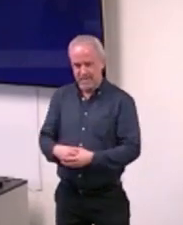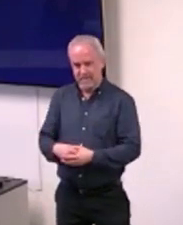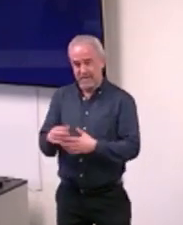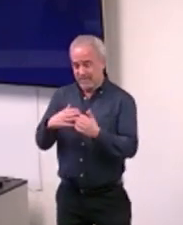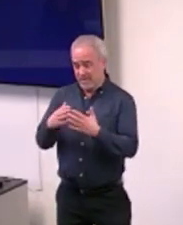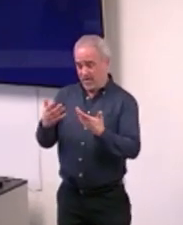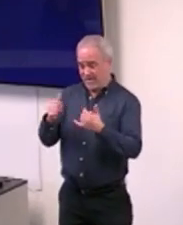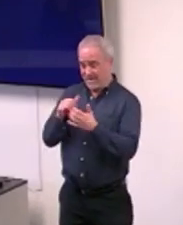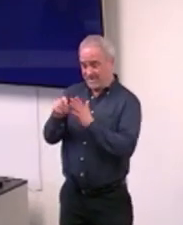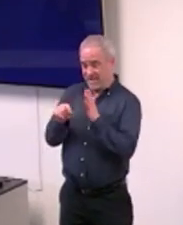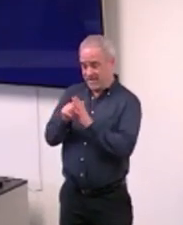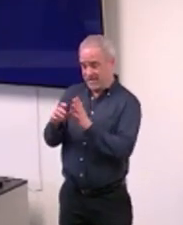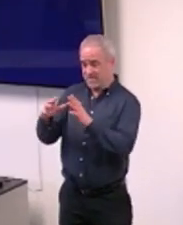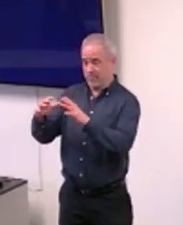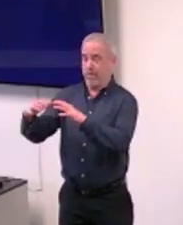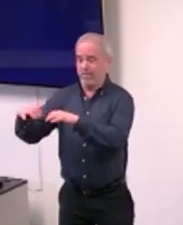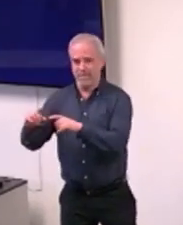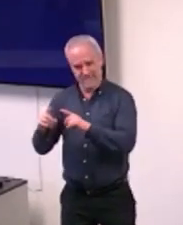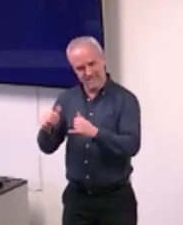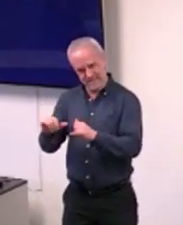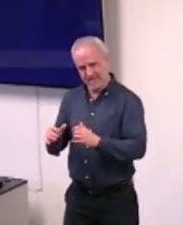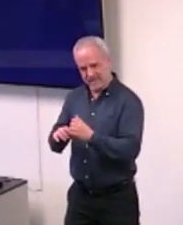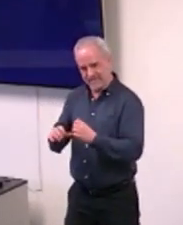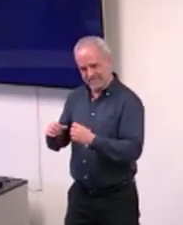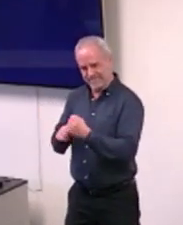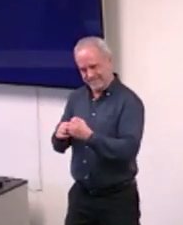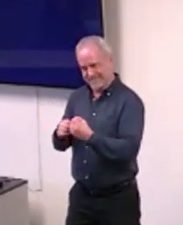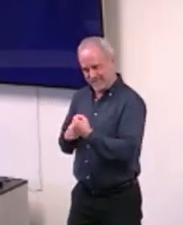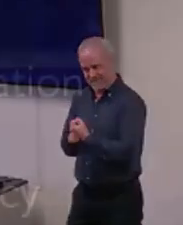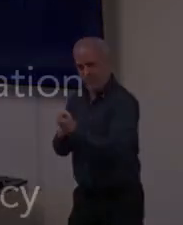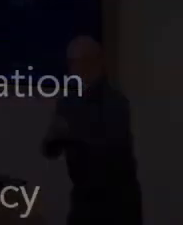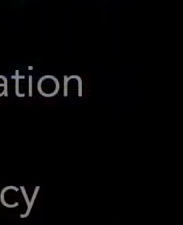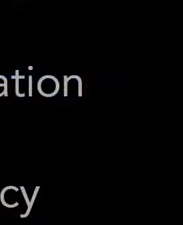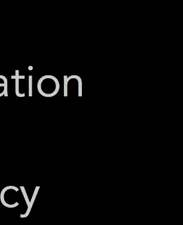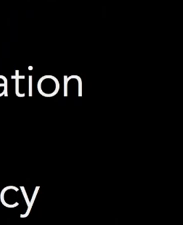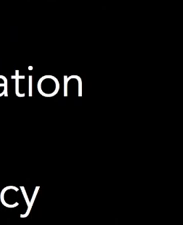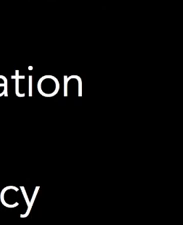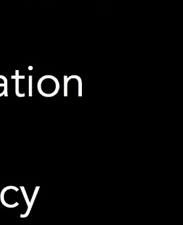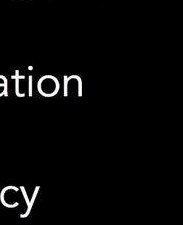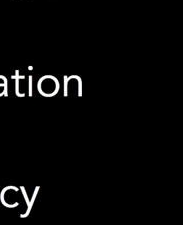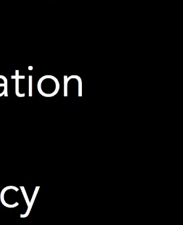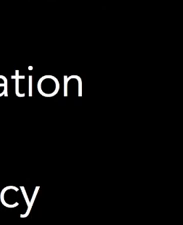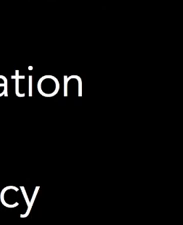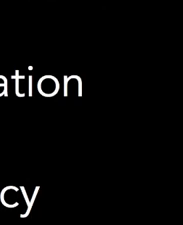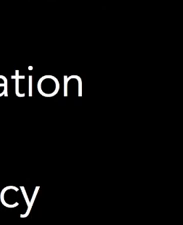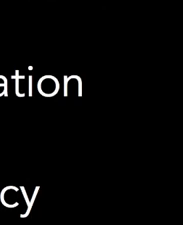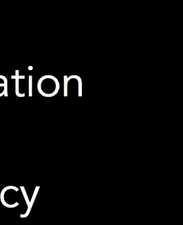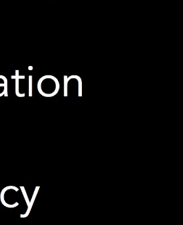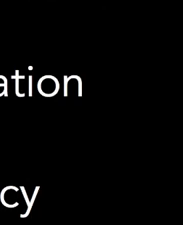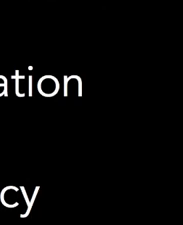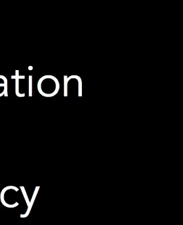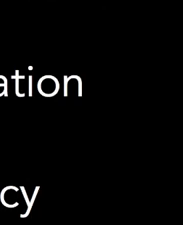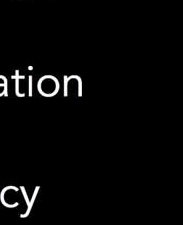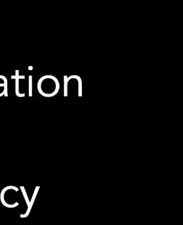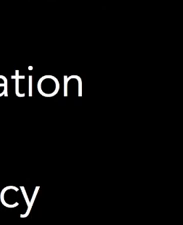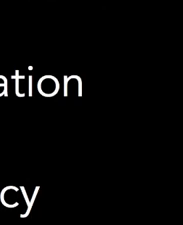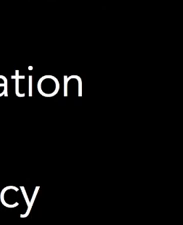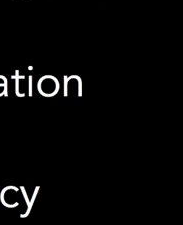Because again, I don't have time to get into it. On the screen here, there's a, the header says. Scientific racism, ableism.